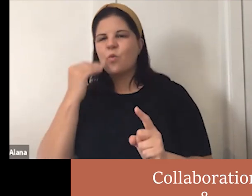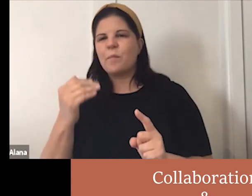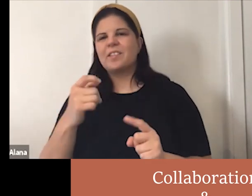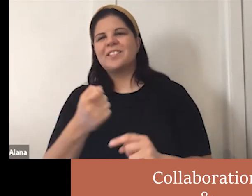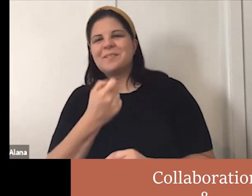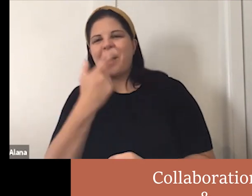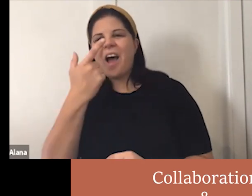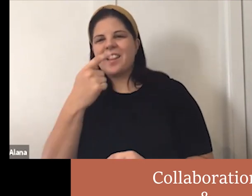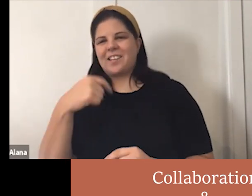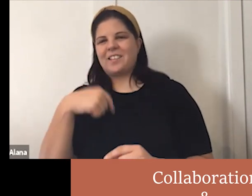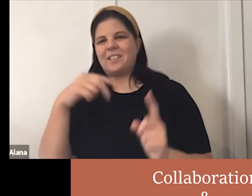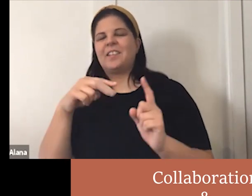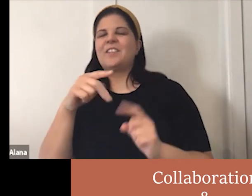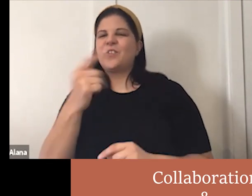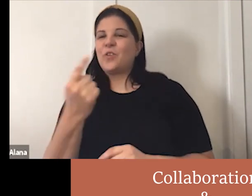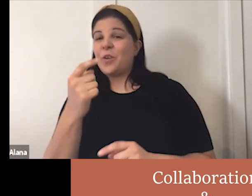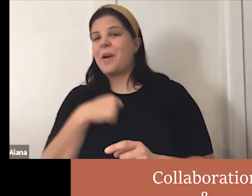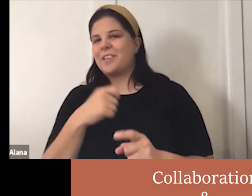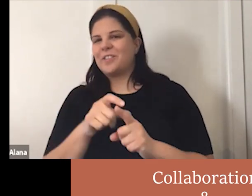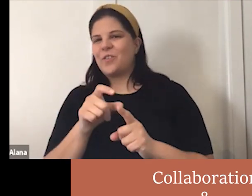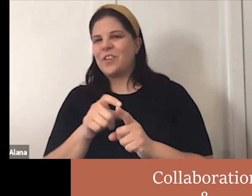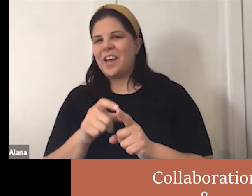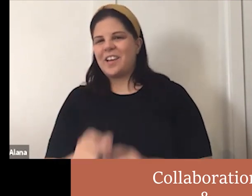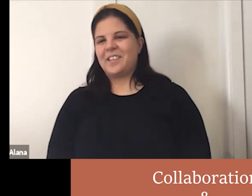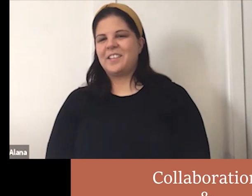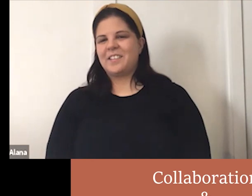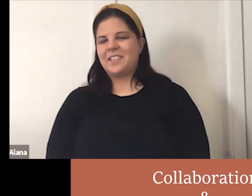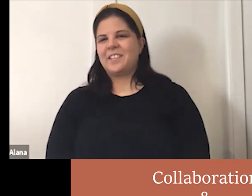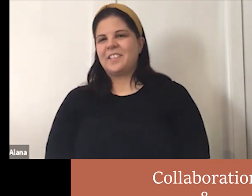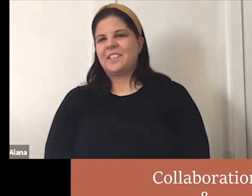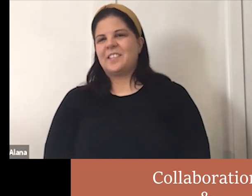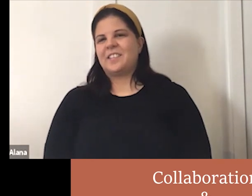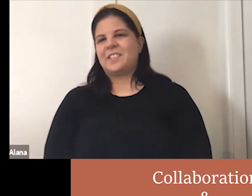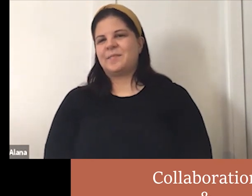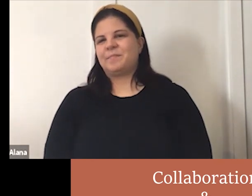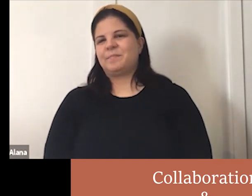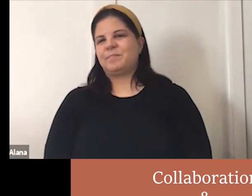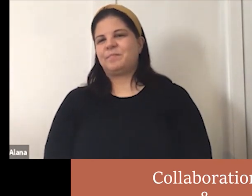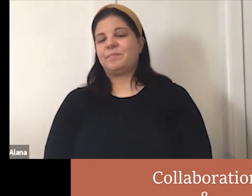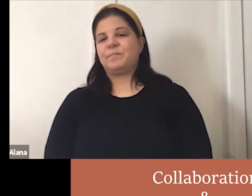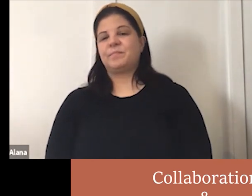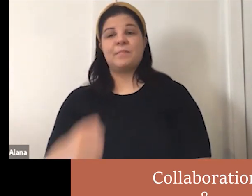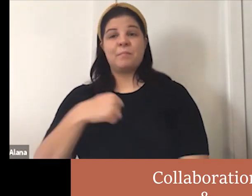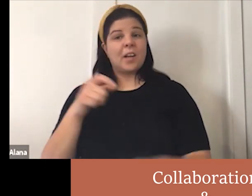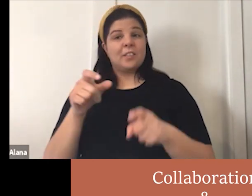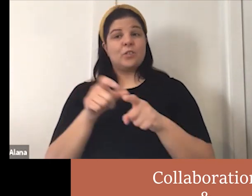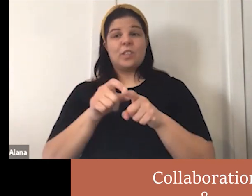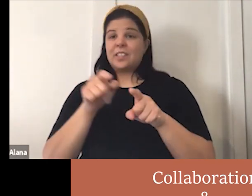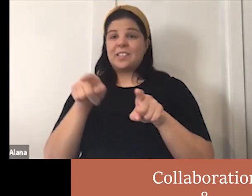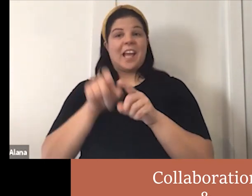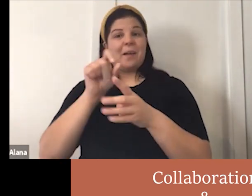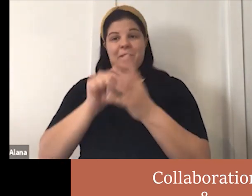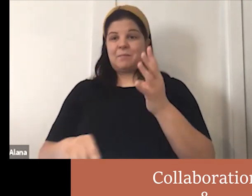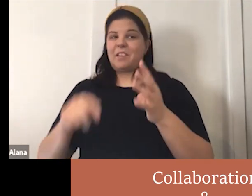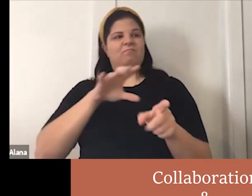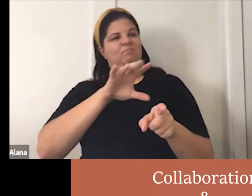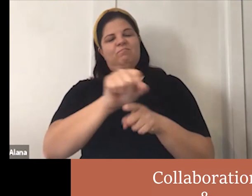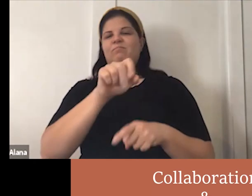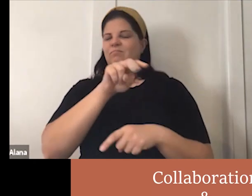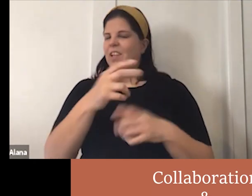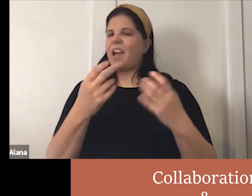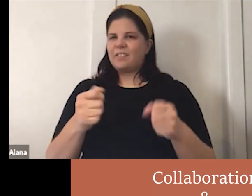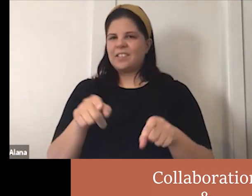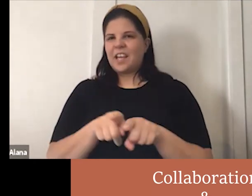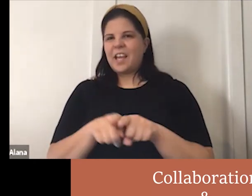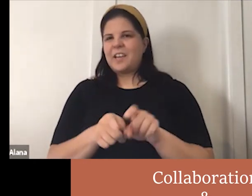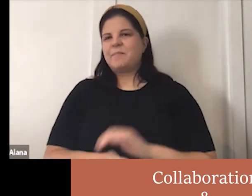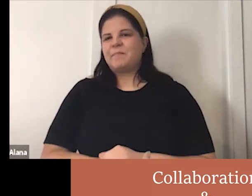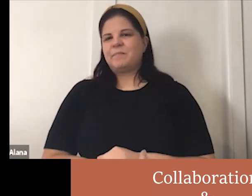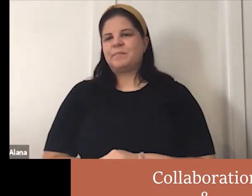That is my daughter, and she has the same visible disability as me, and she is applying